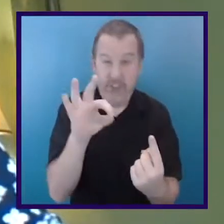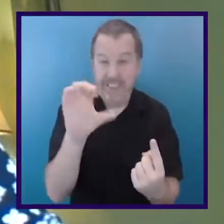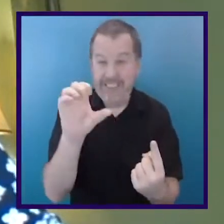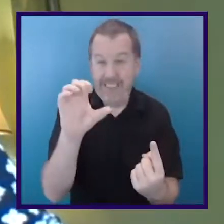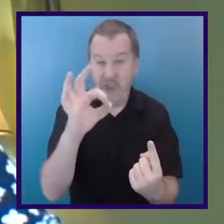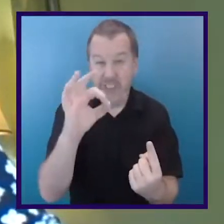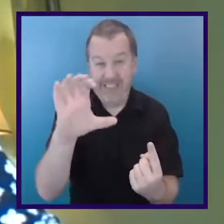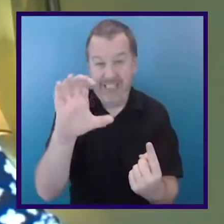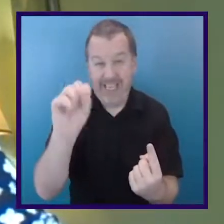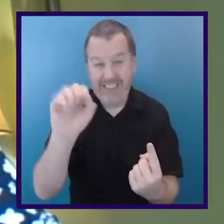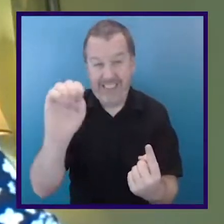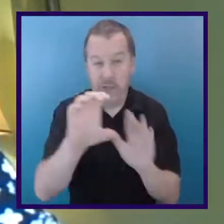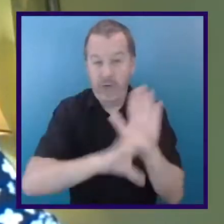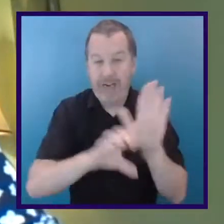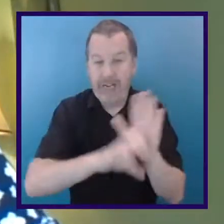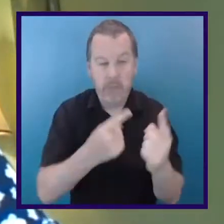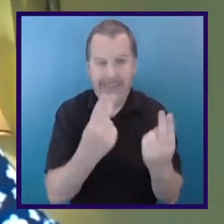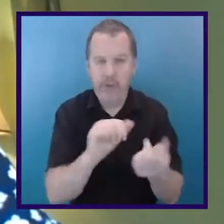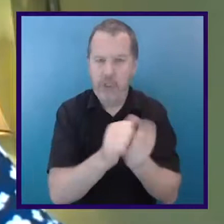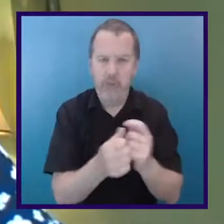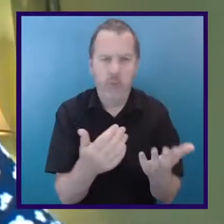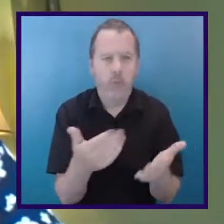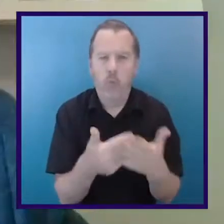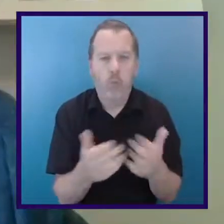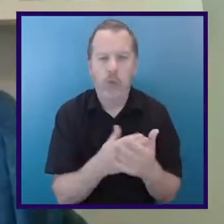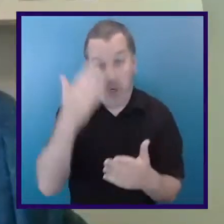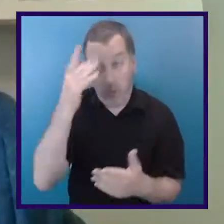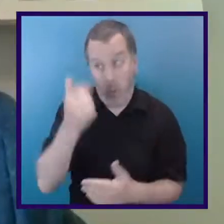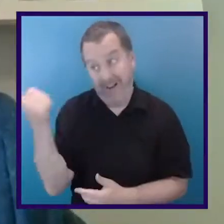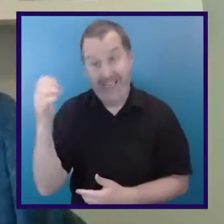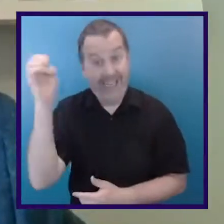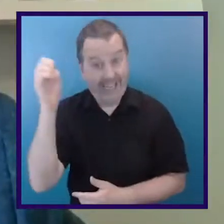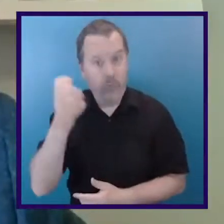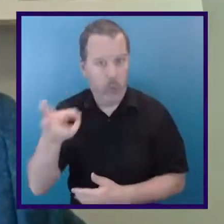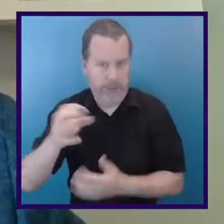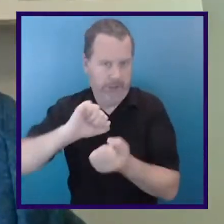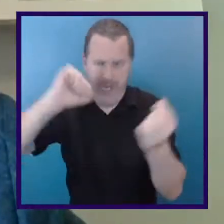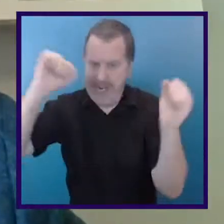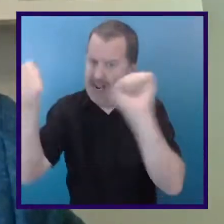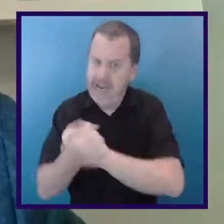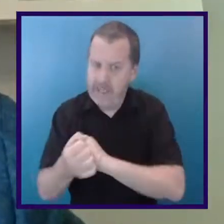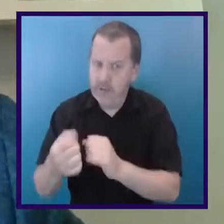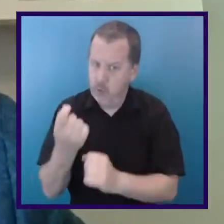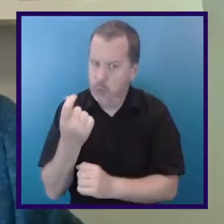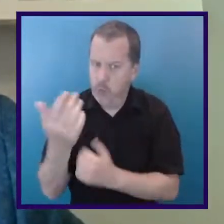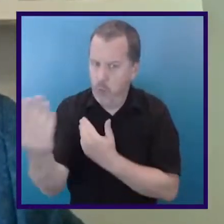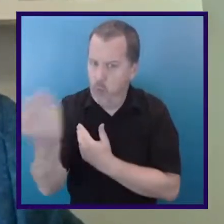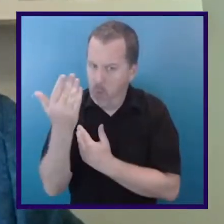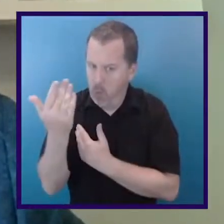change in the GCSE curriculum in your opinion, because as you mentioned, there are major changes ahead in England.